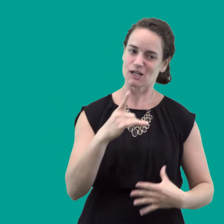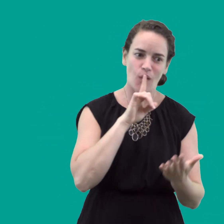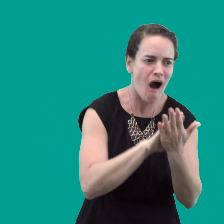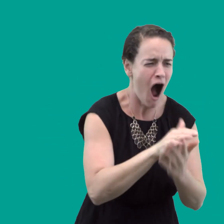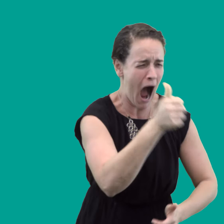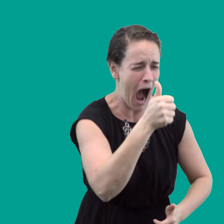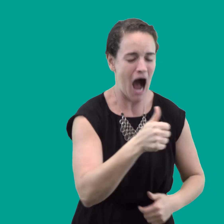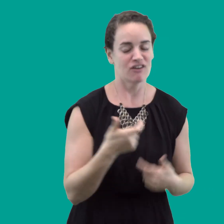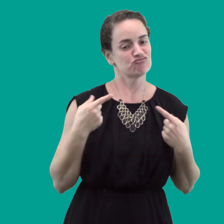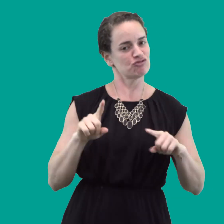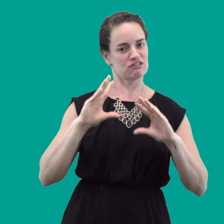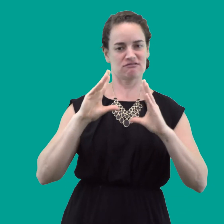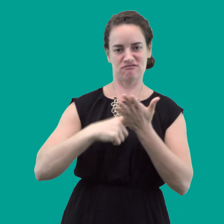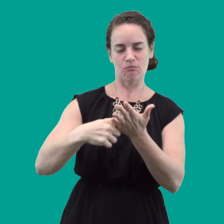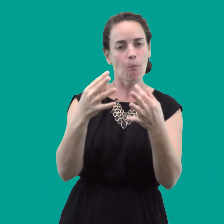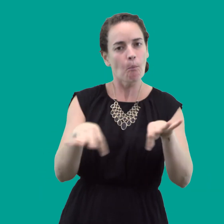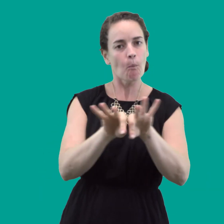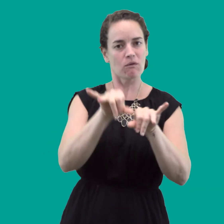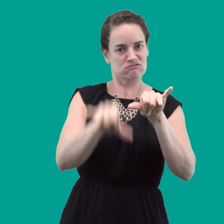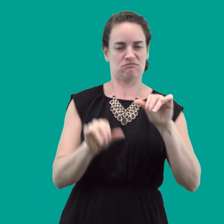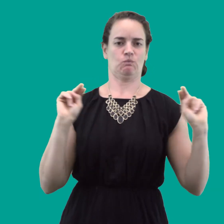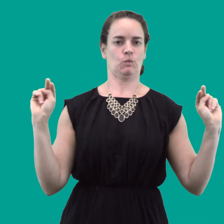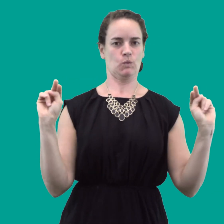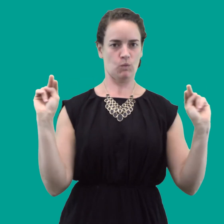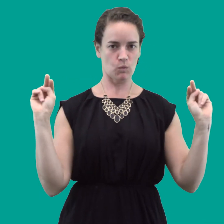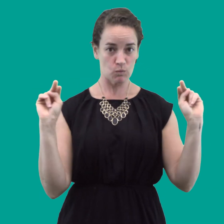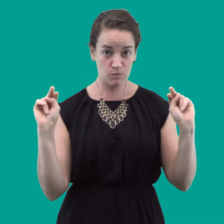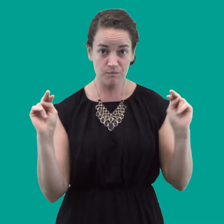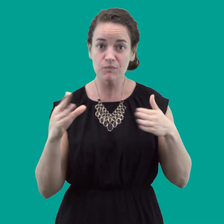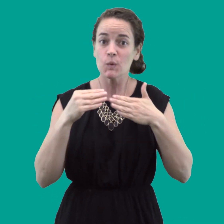As a teacher, we like to give praise during discussion but it is important to stay neutral.